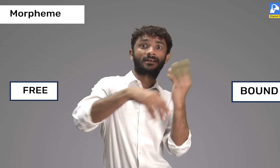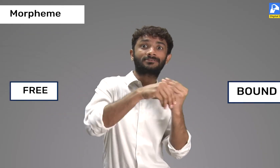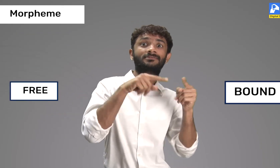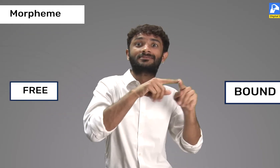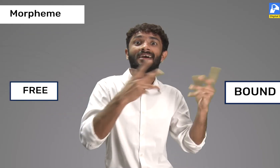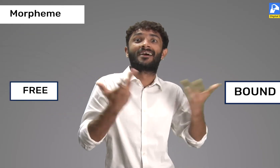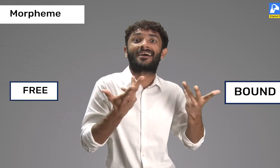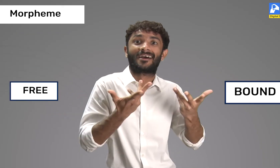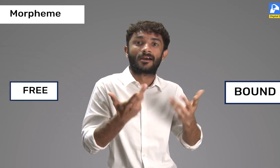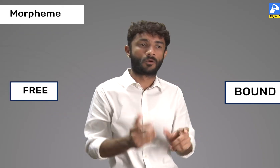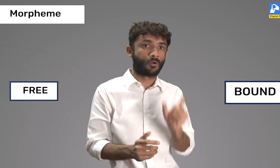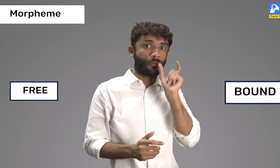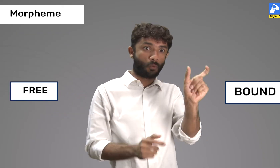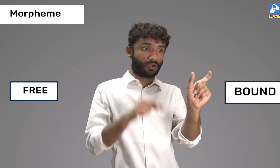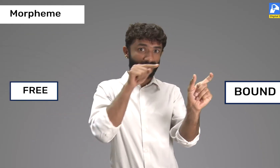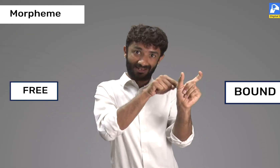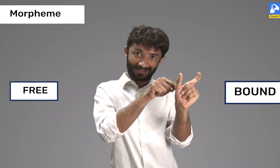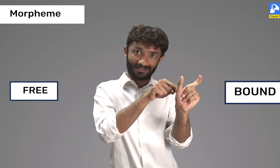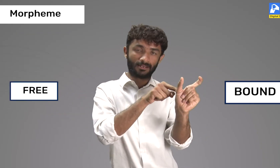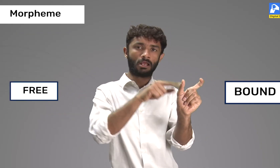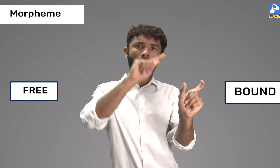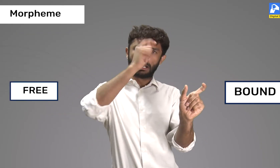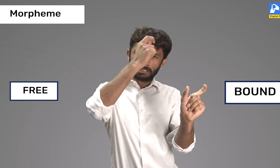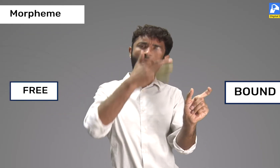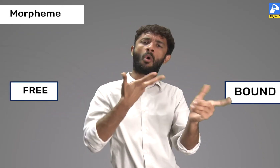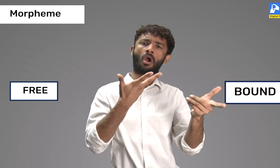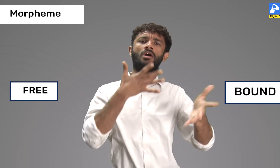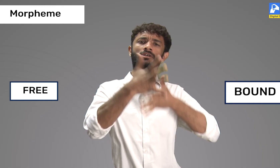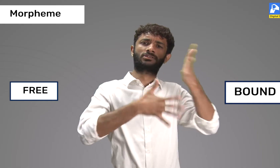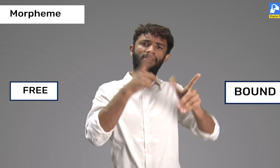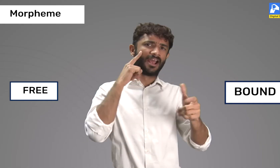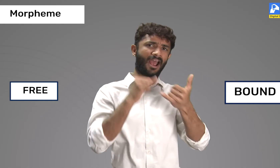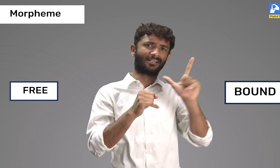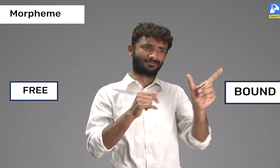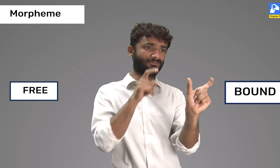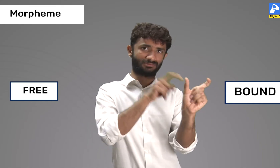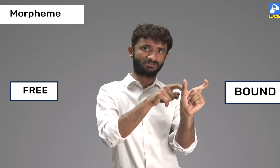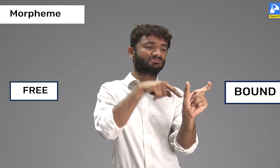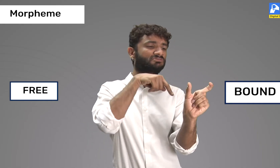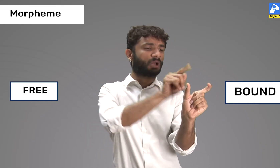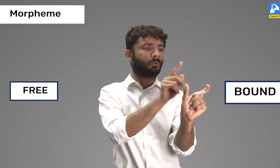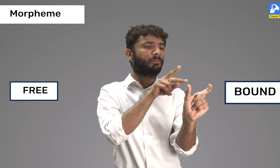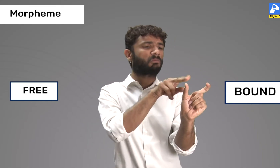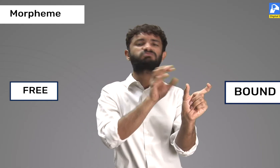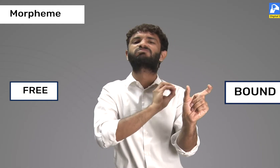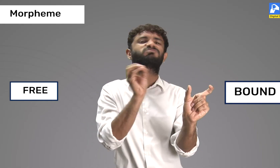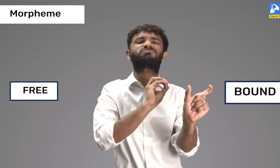Bound morphemes, on the other hand, do not have their own meaning.